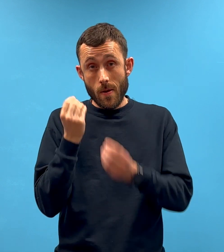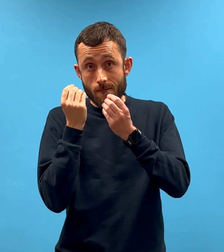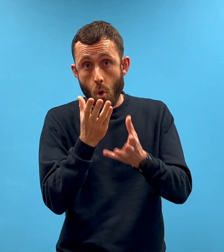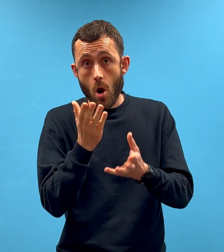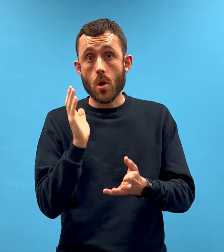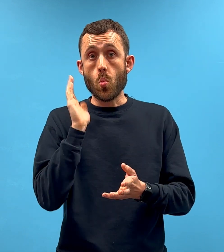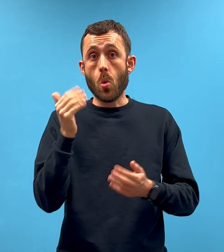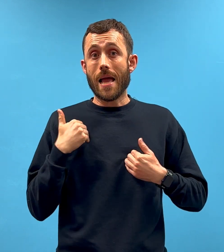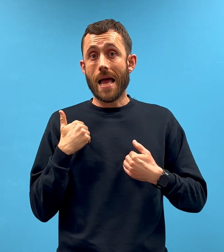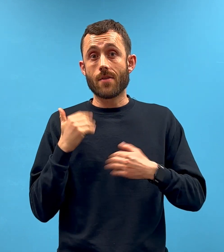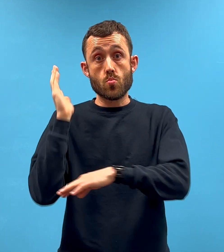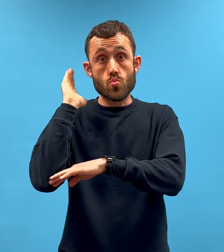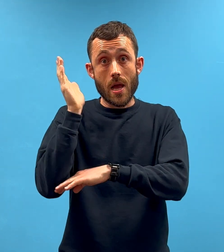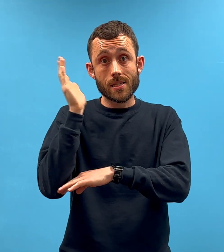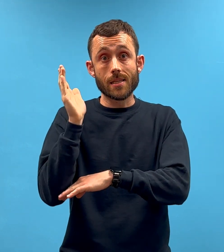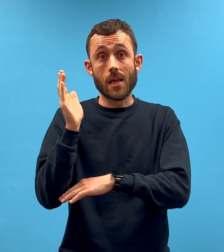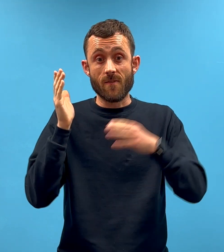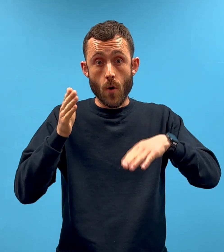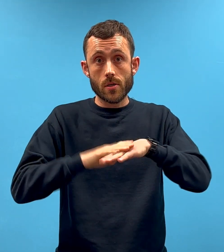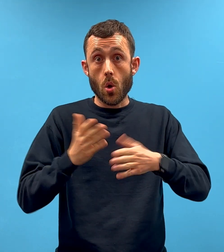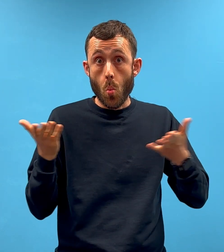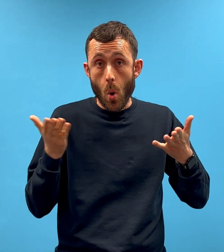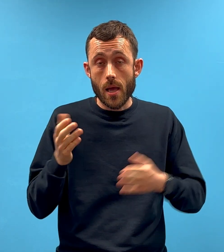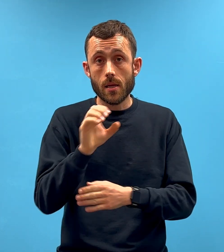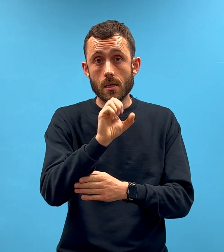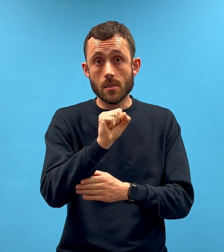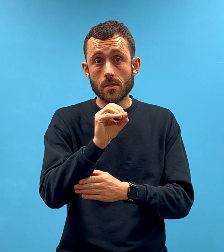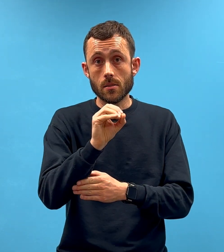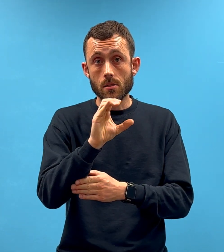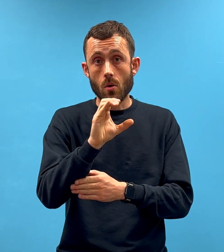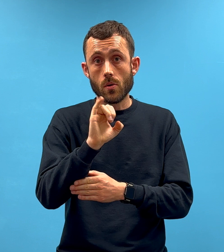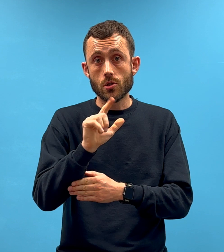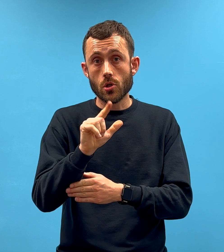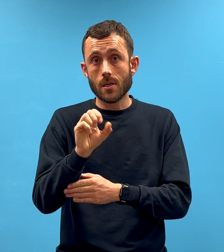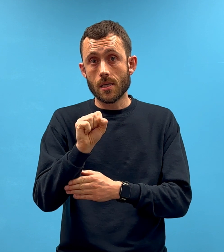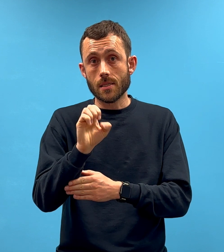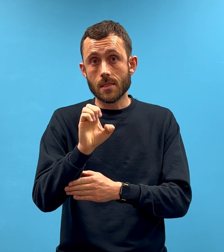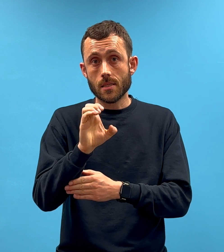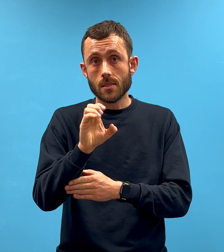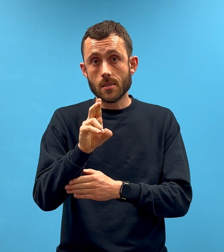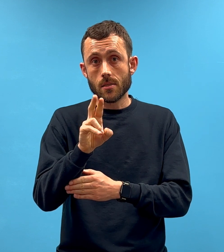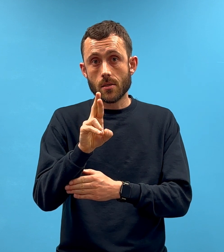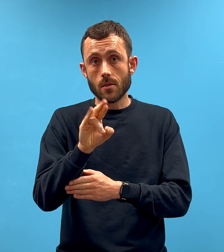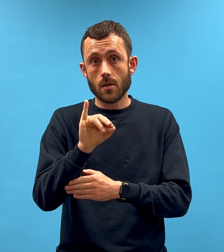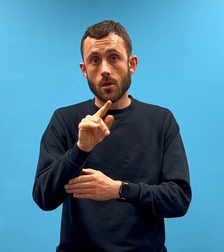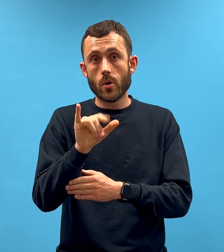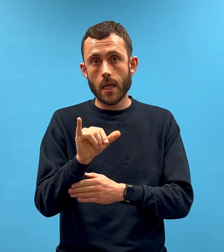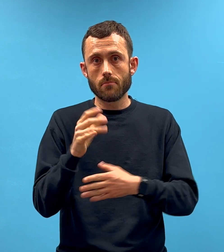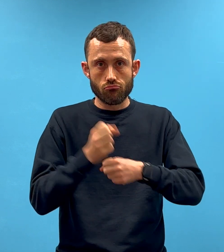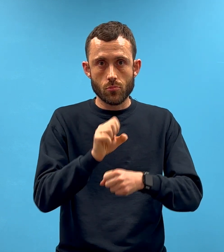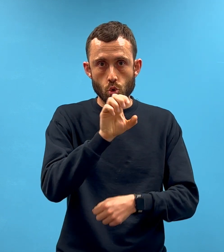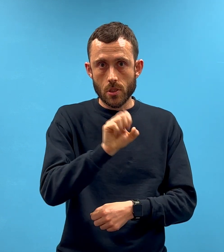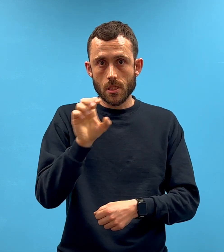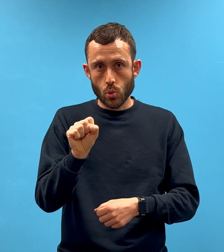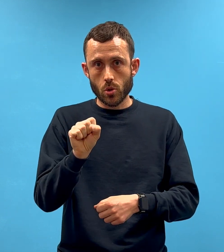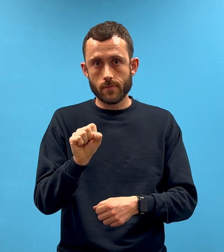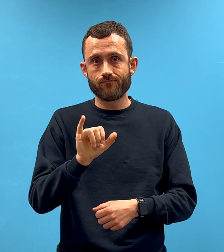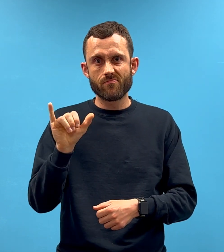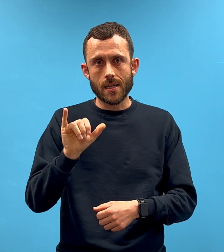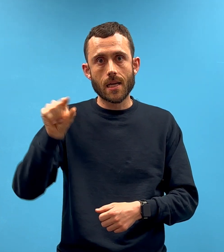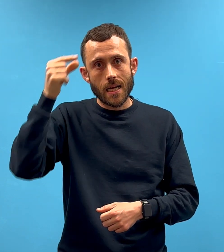We want to inform you that we will have a presentation focused on Social Security.